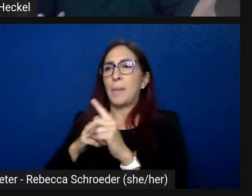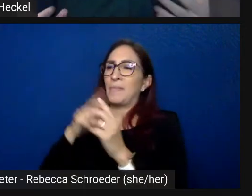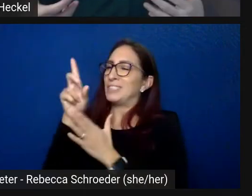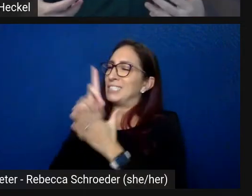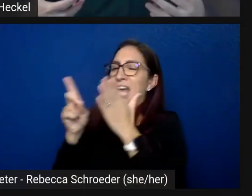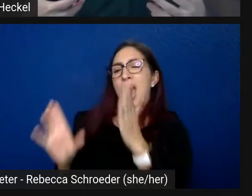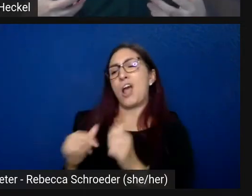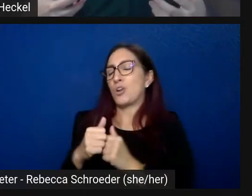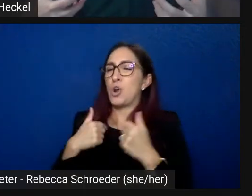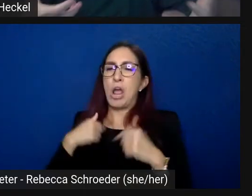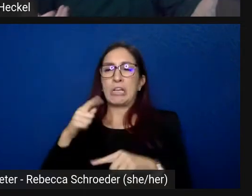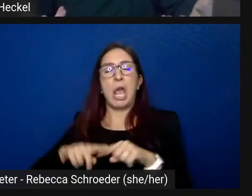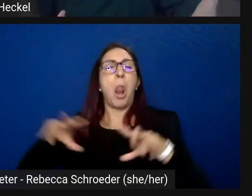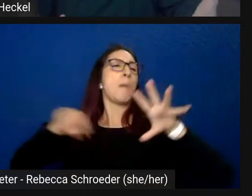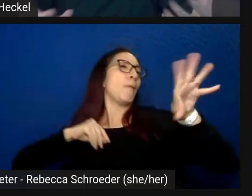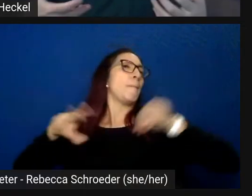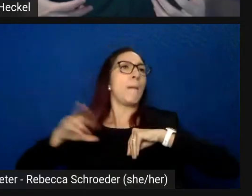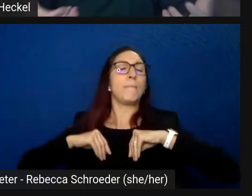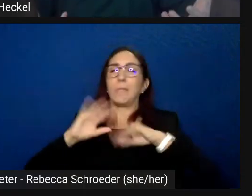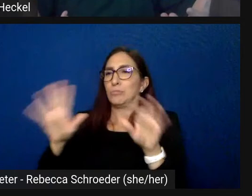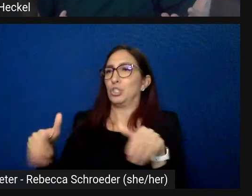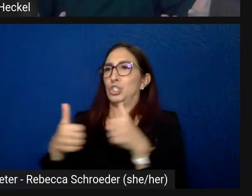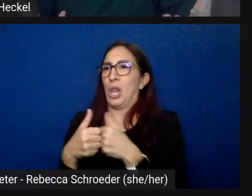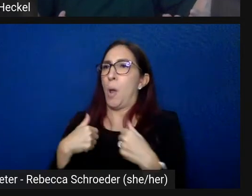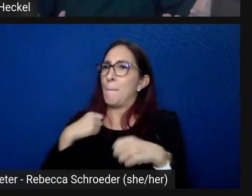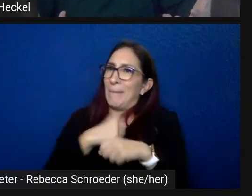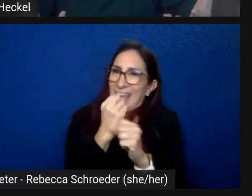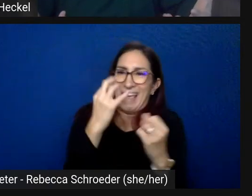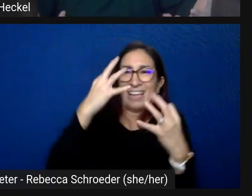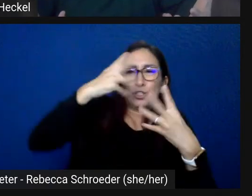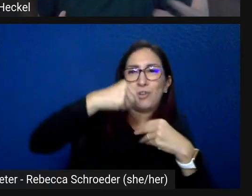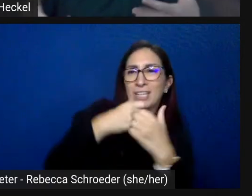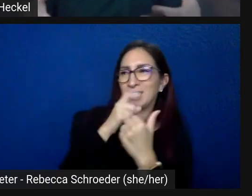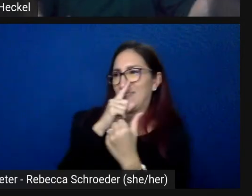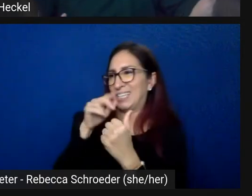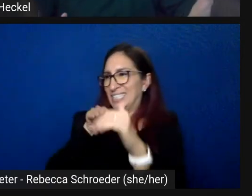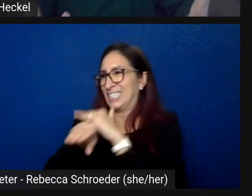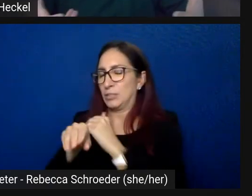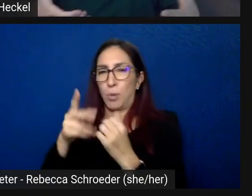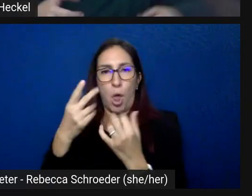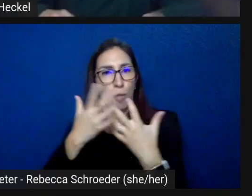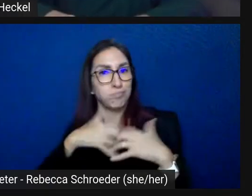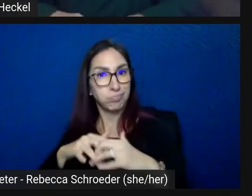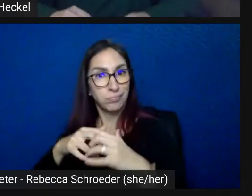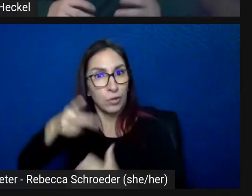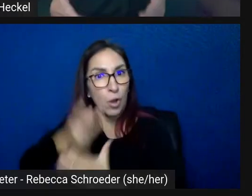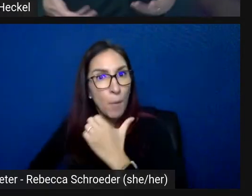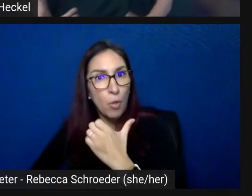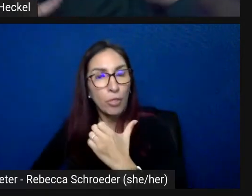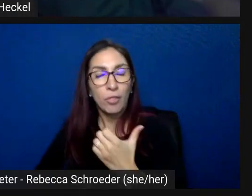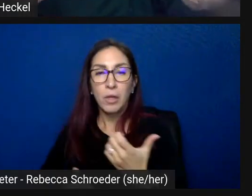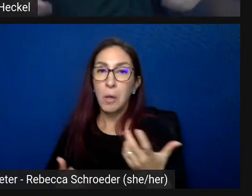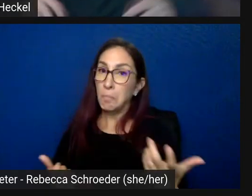of making attractive but accessible design? I think we can use the same stick on developers too.